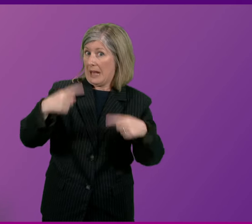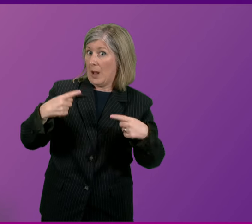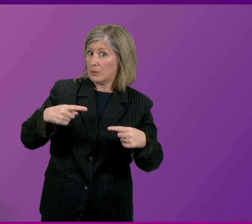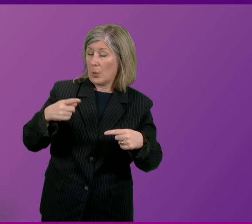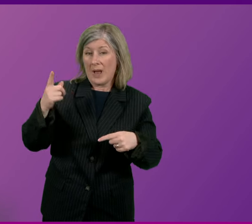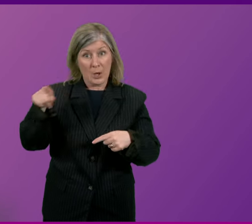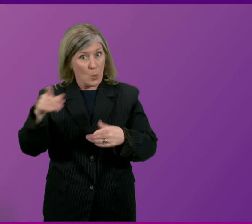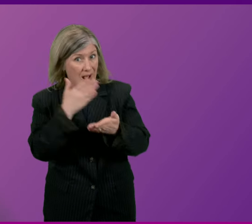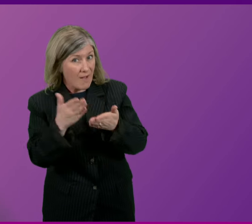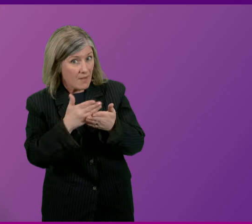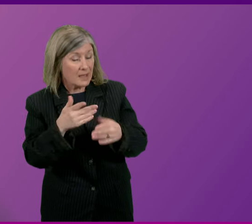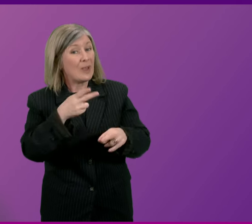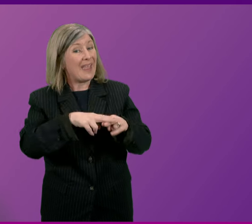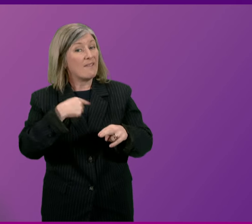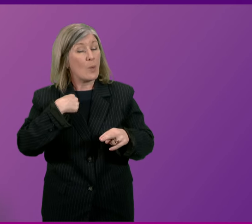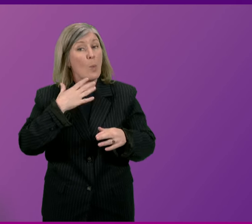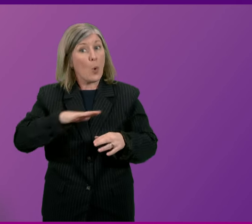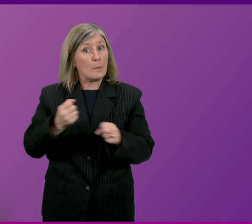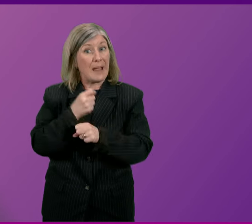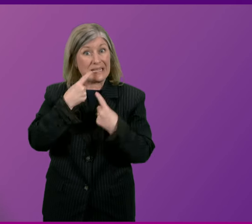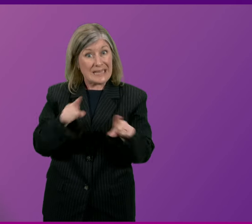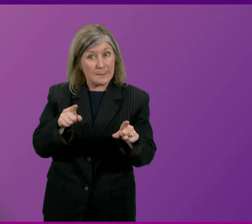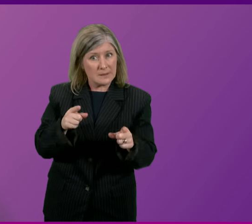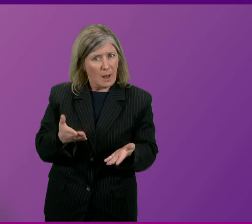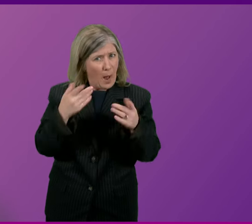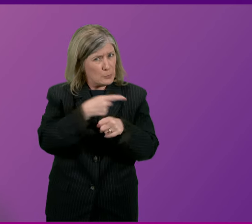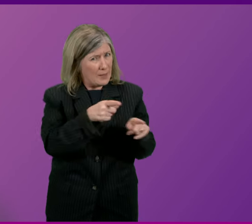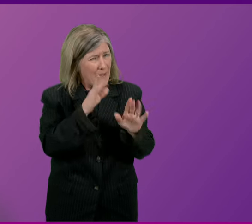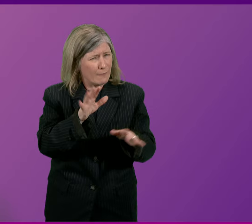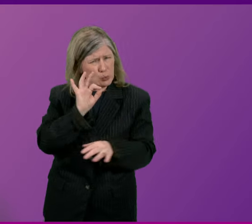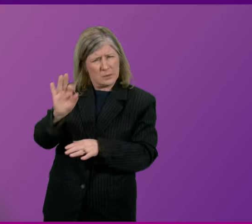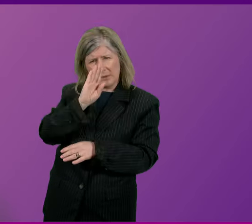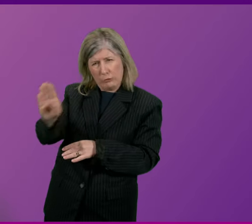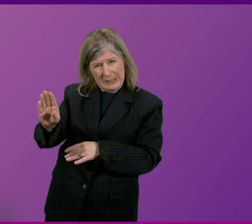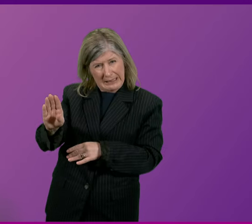officers wish to make a statement, it is open to them to make such a request to you directly?